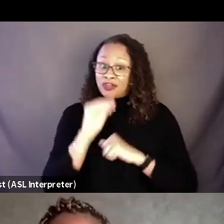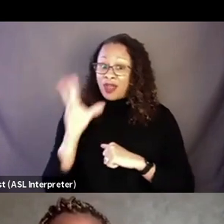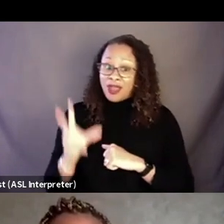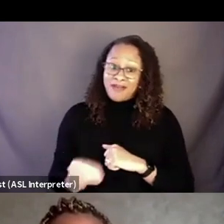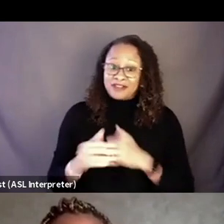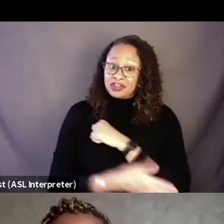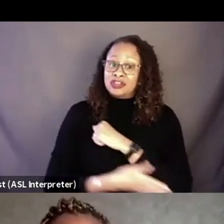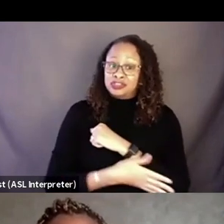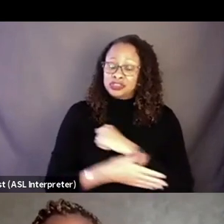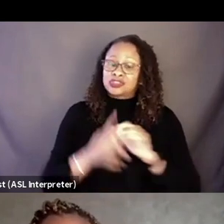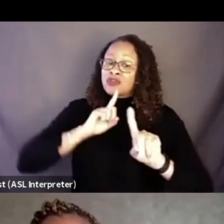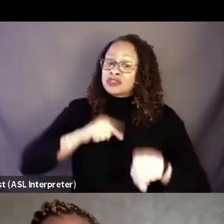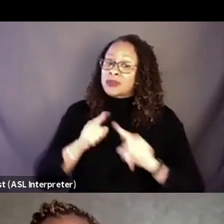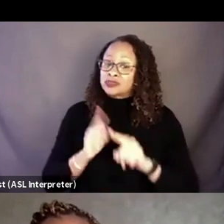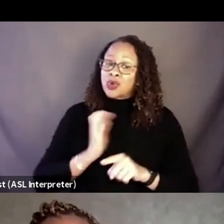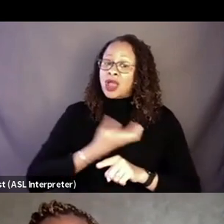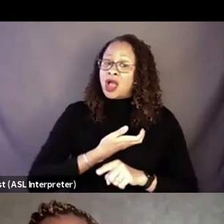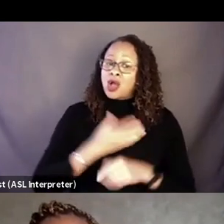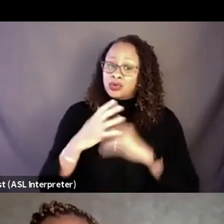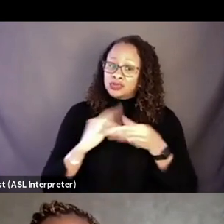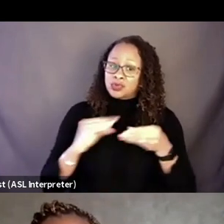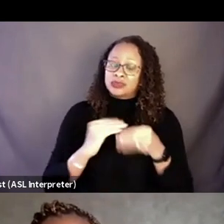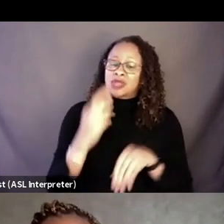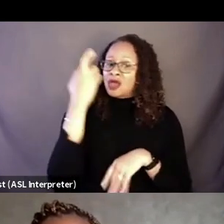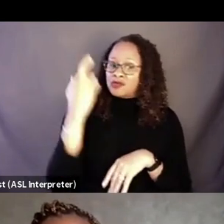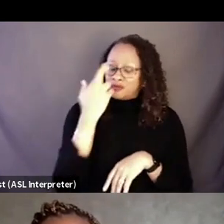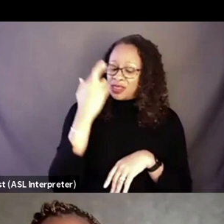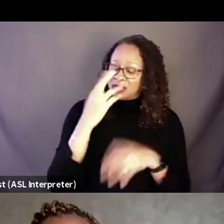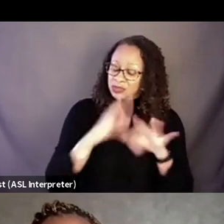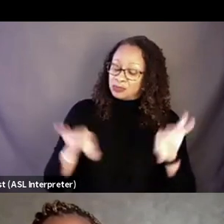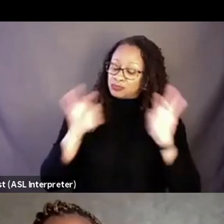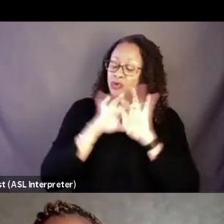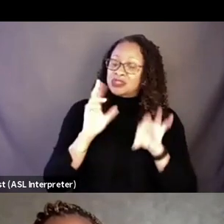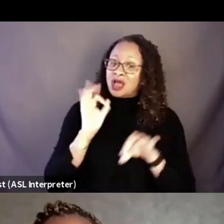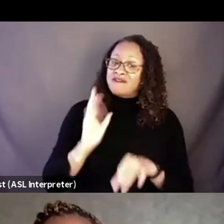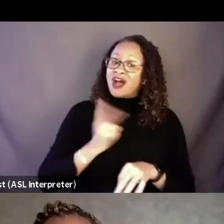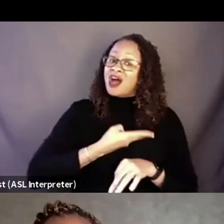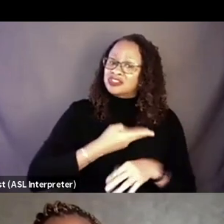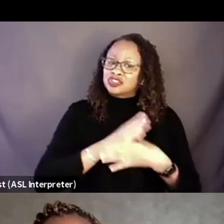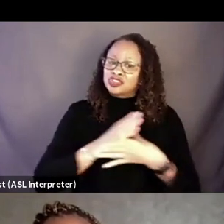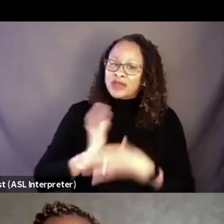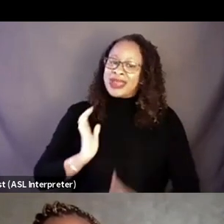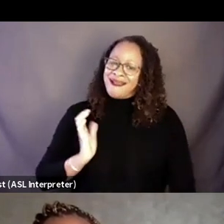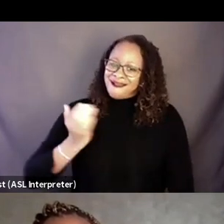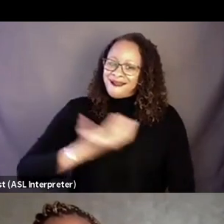but we've also realized the importance of us telling our own stories and just capturing our moments